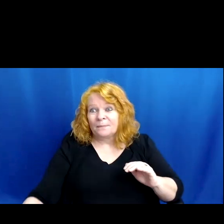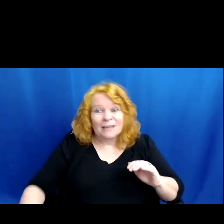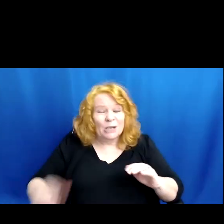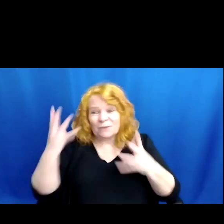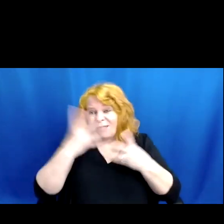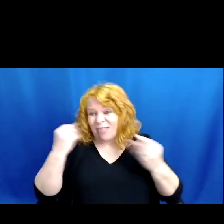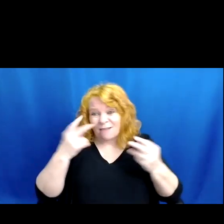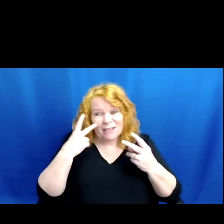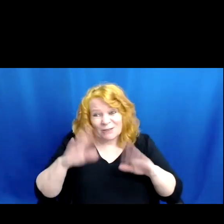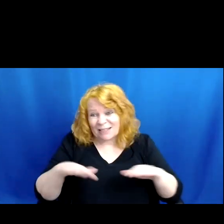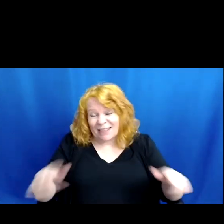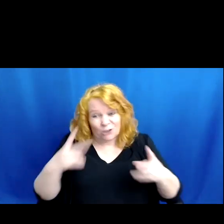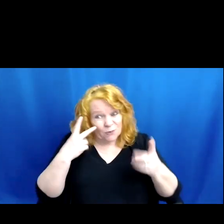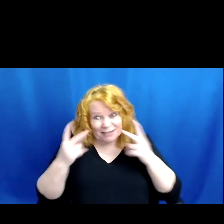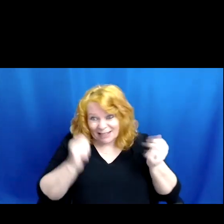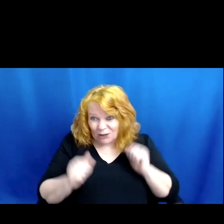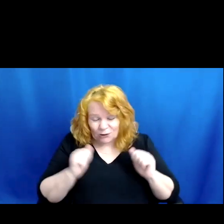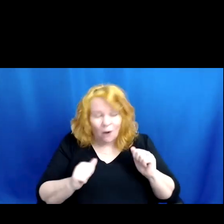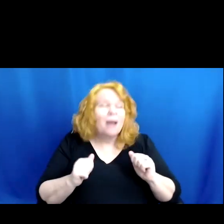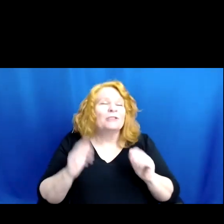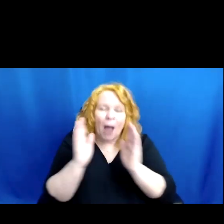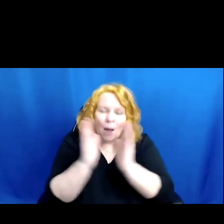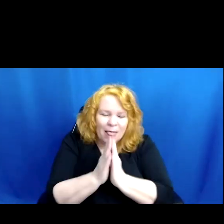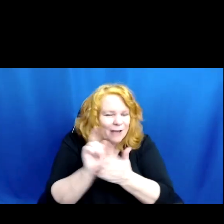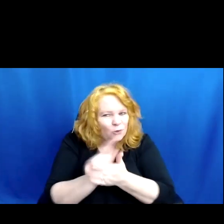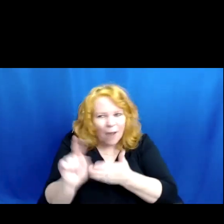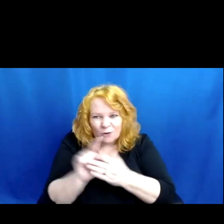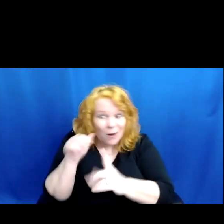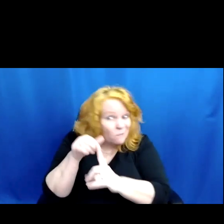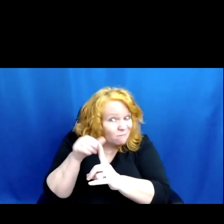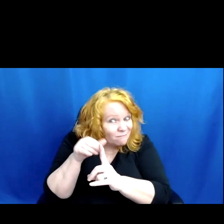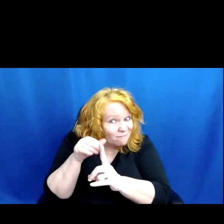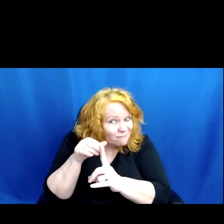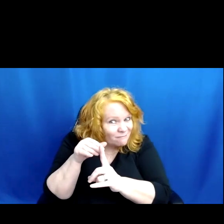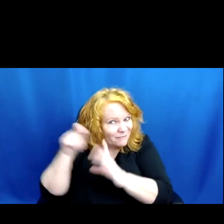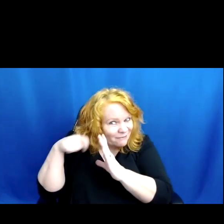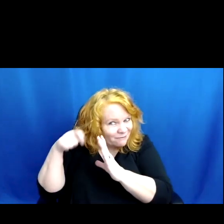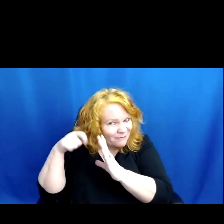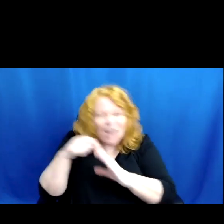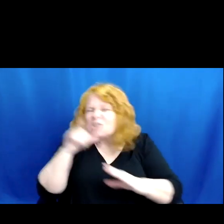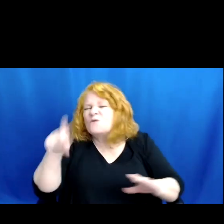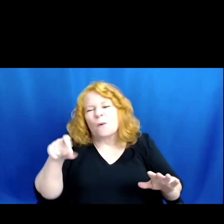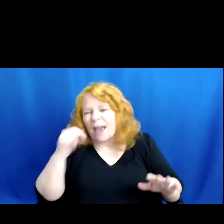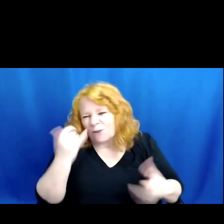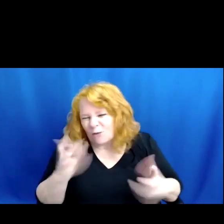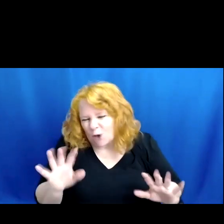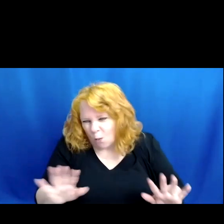So please, I am going to ask every week and remind you. You do not have to if you do not want to, there’s no pressure to but we would love